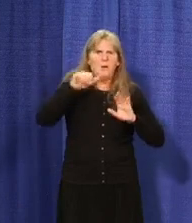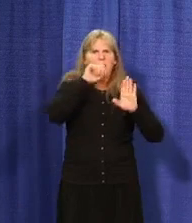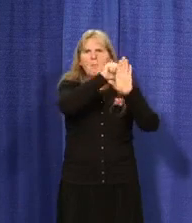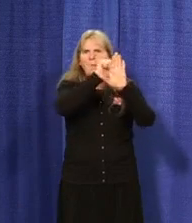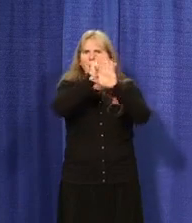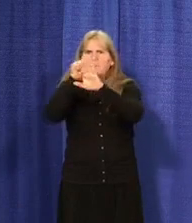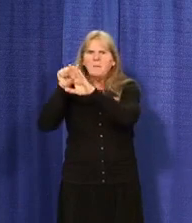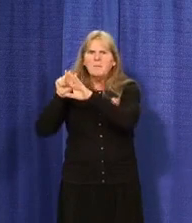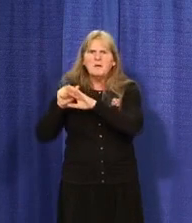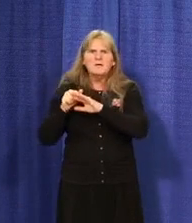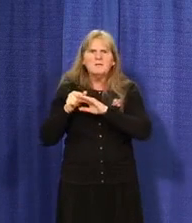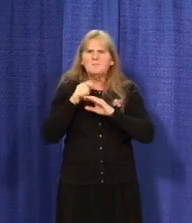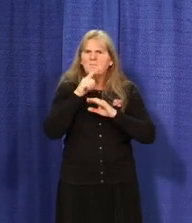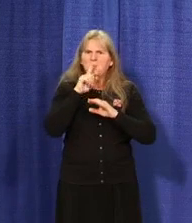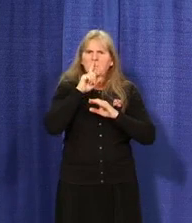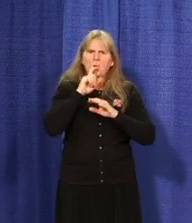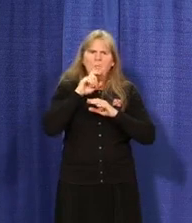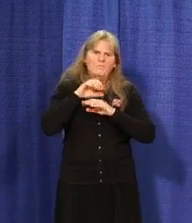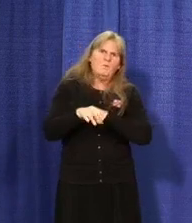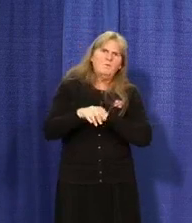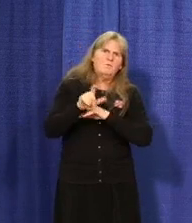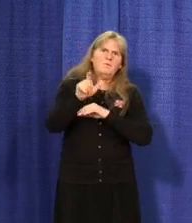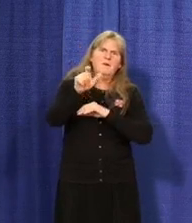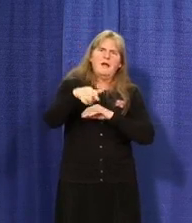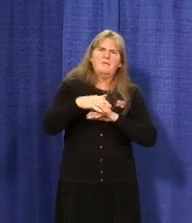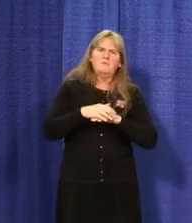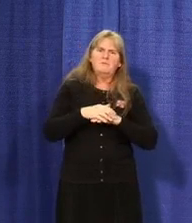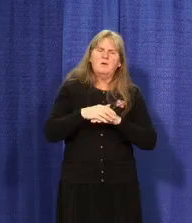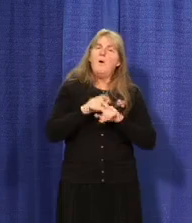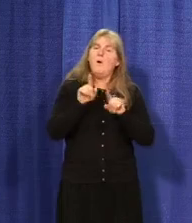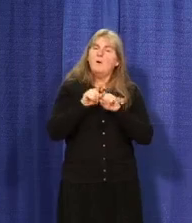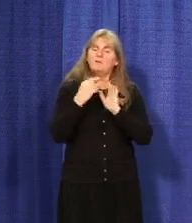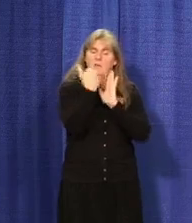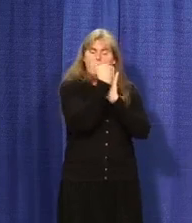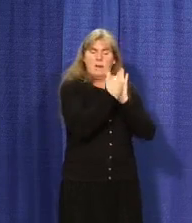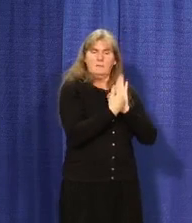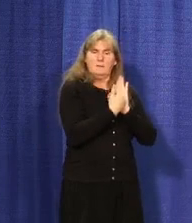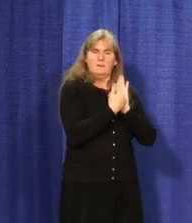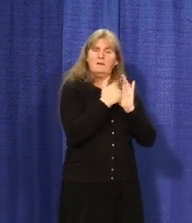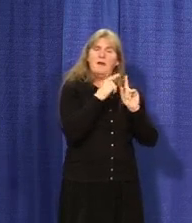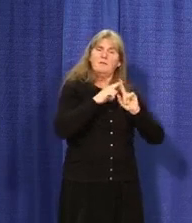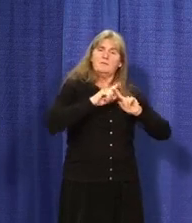comfortable with. There are a number of activities we have suggested as part of the following guidance on the